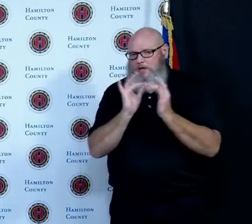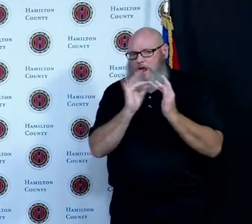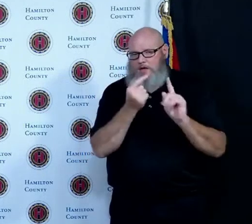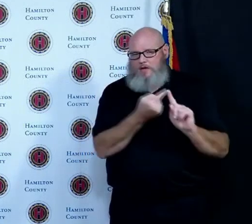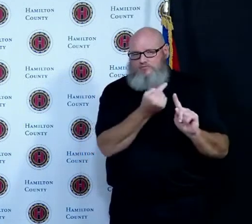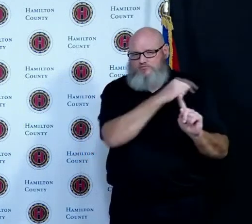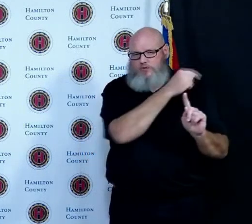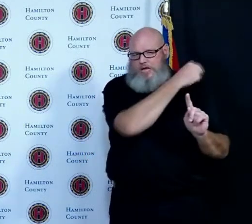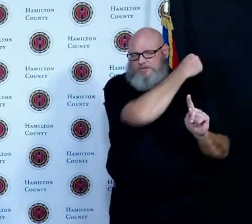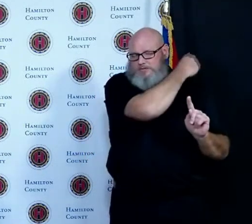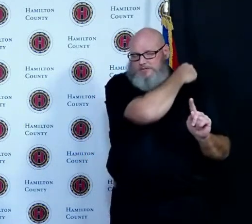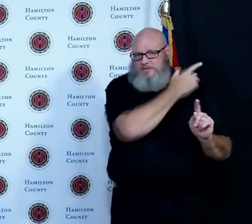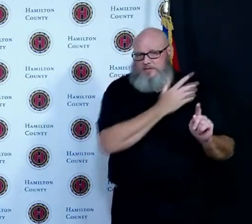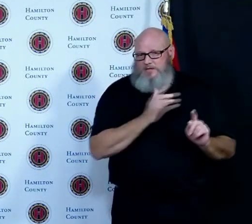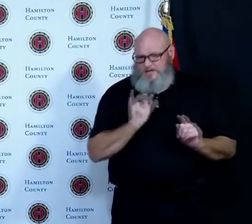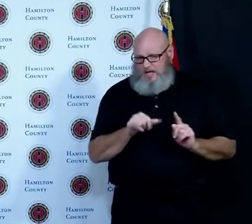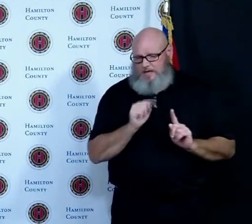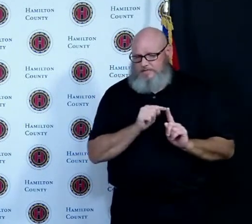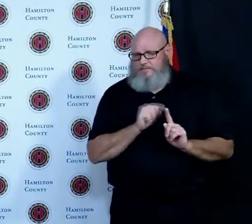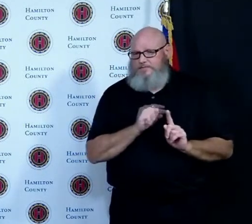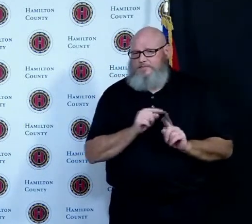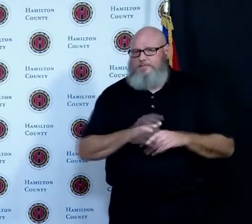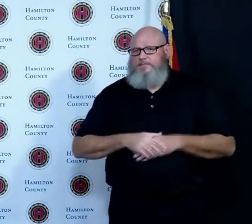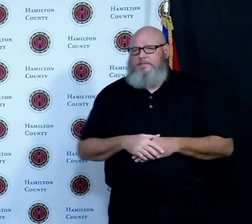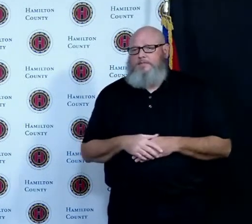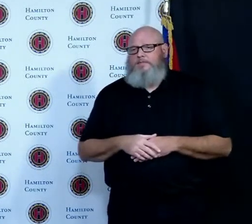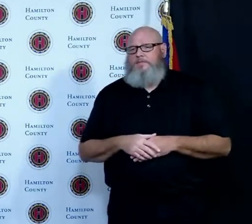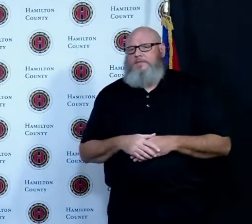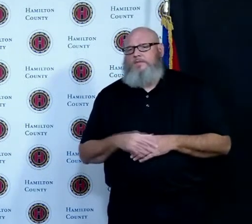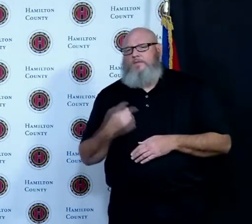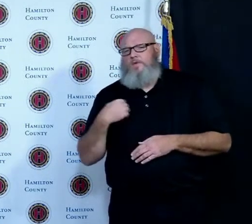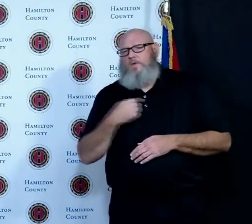and quickly getting it into the community we have tools in place to vaccinate every member of the